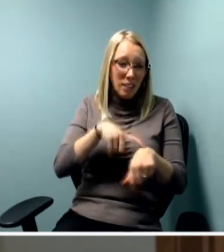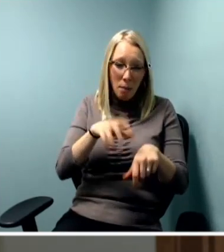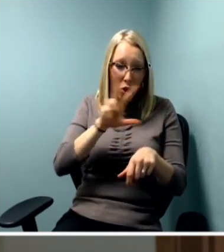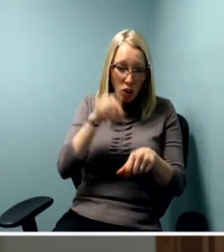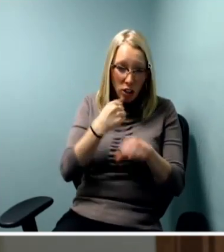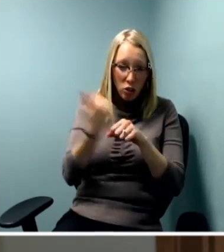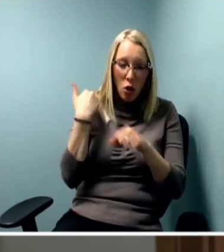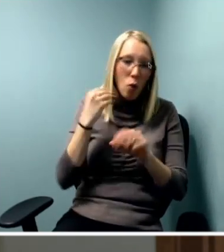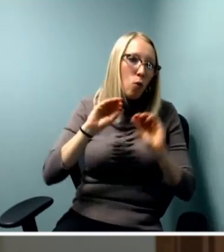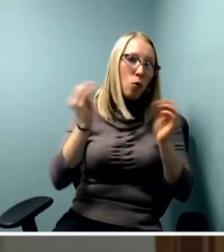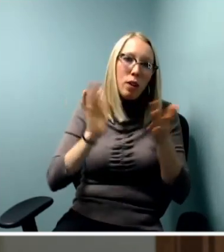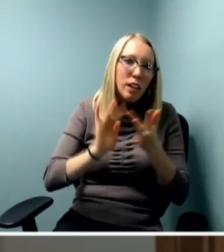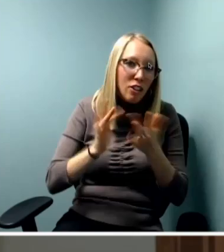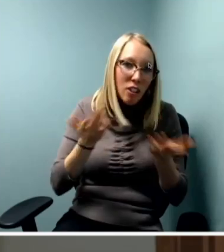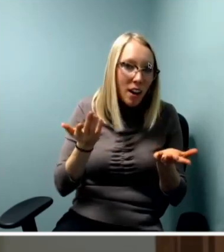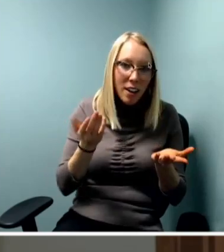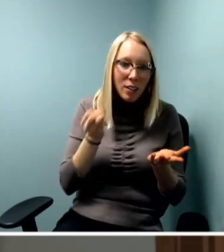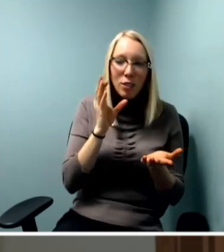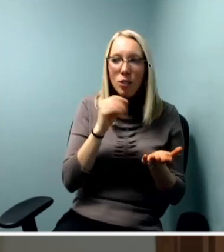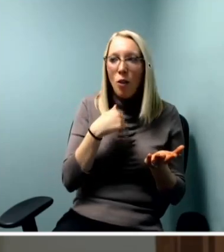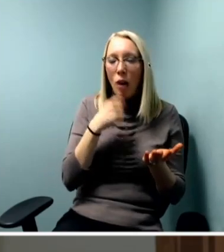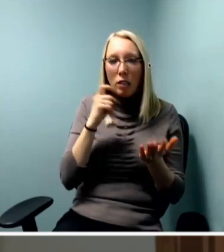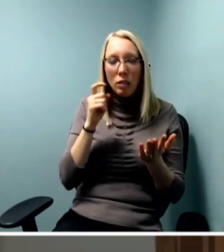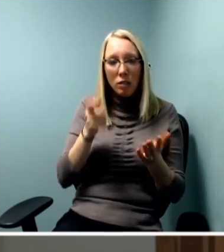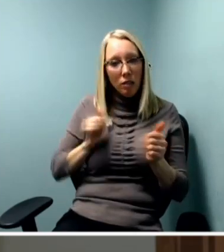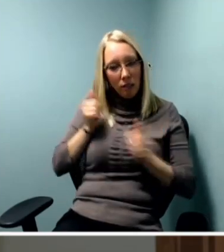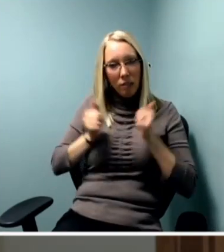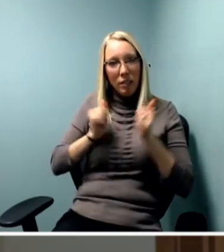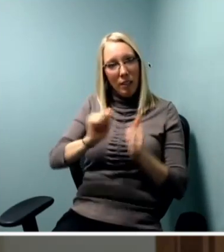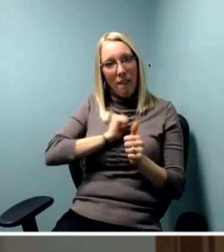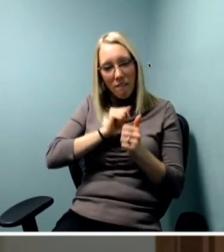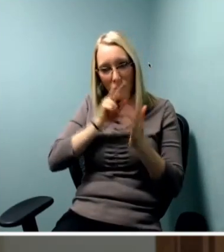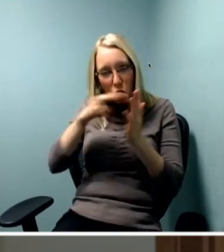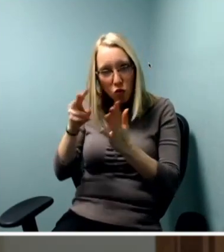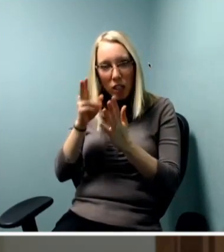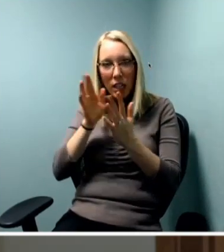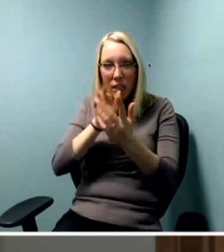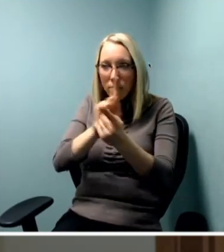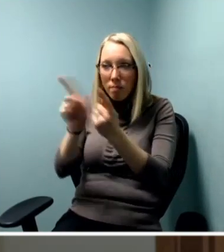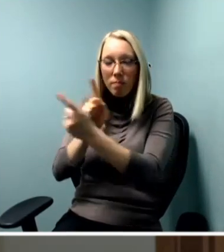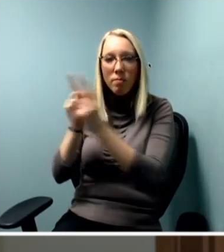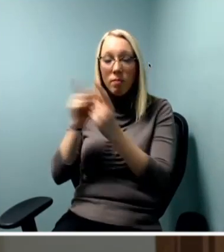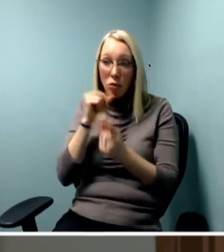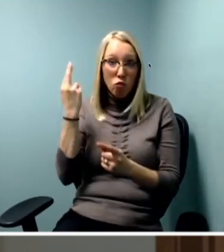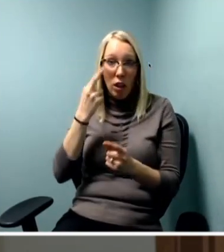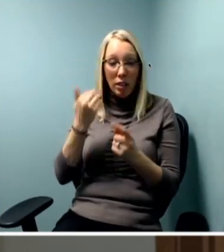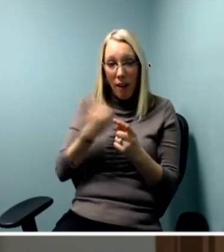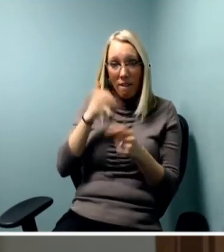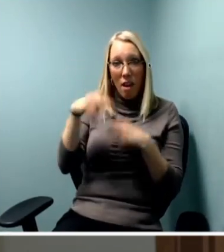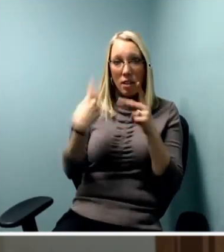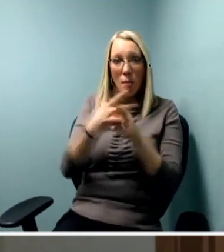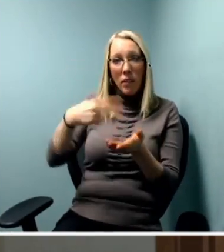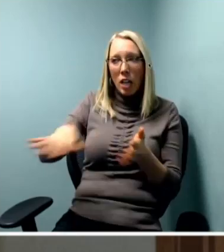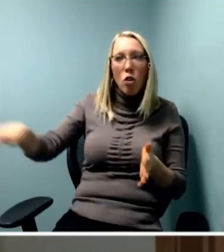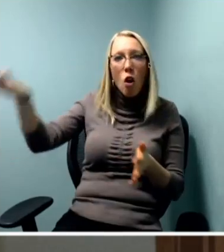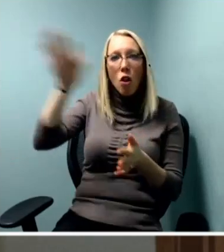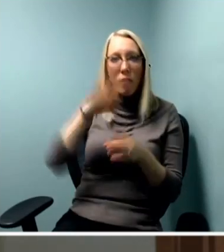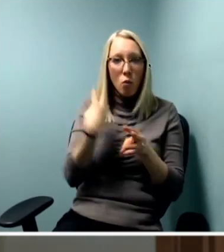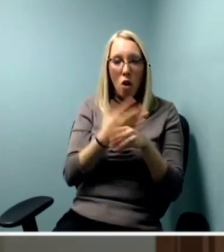You know, so, we didn't know, actually, that this form of dance was happening all over the world, and popping up at about the same time.